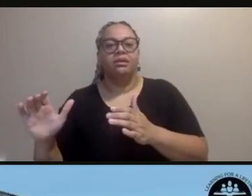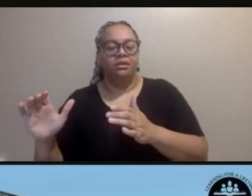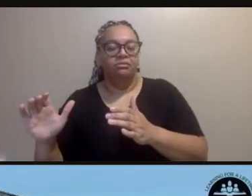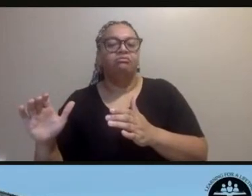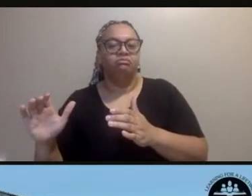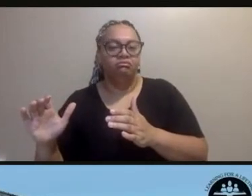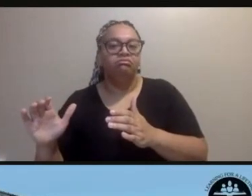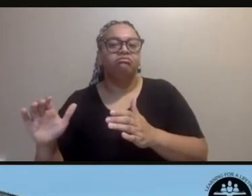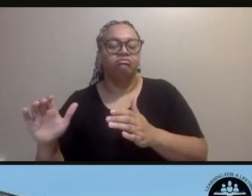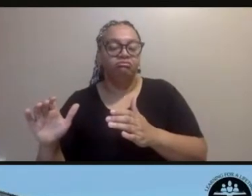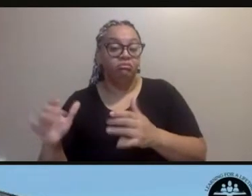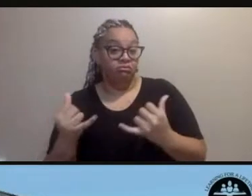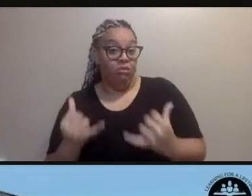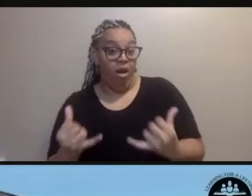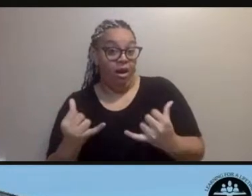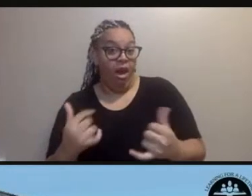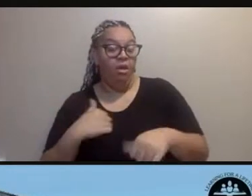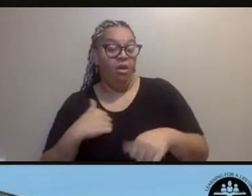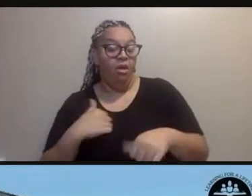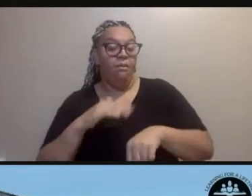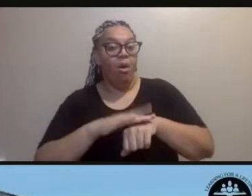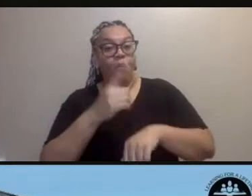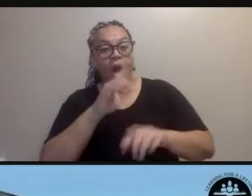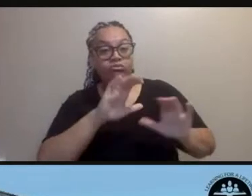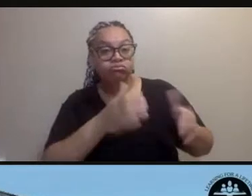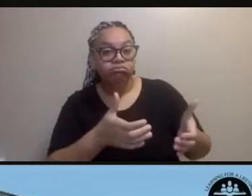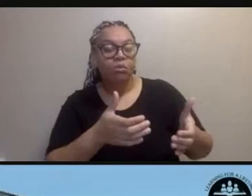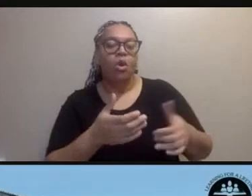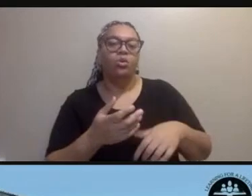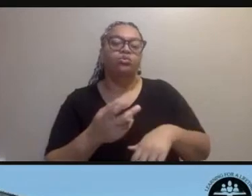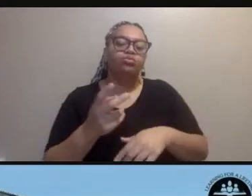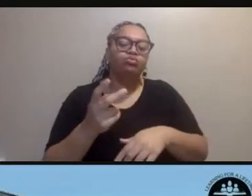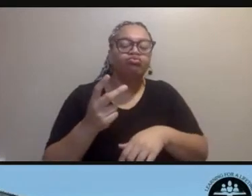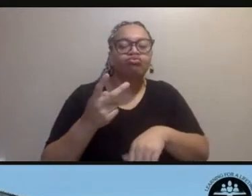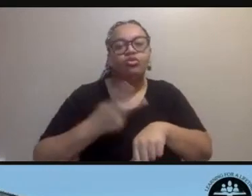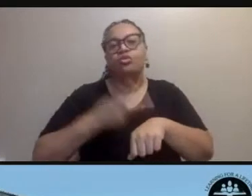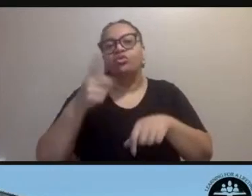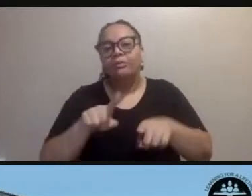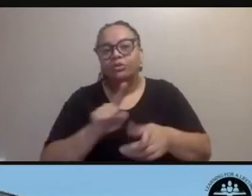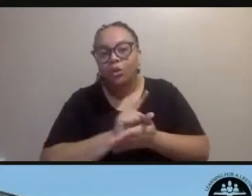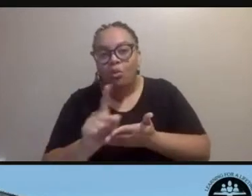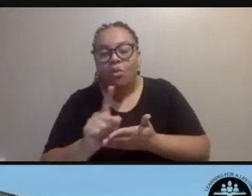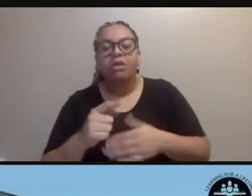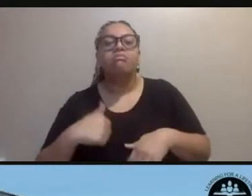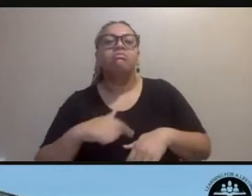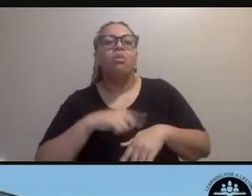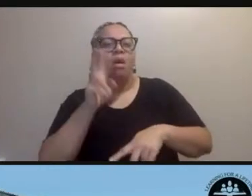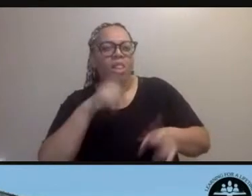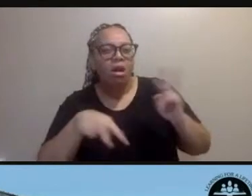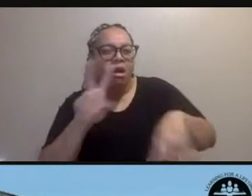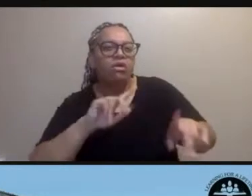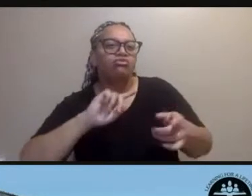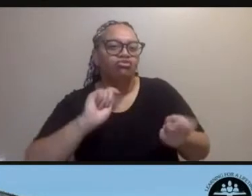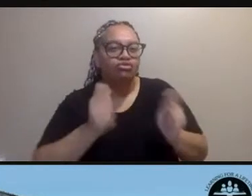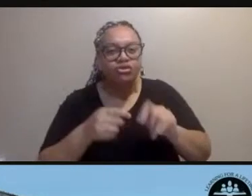BORED COMMITTEES AND THINGS OF